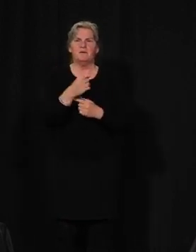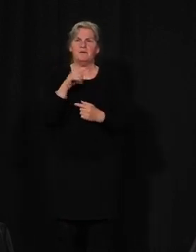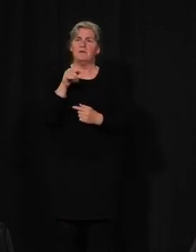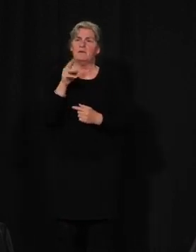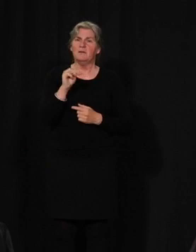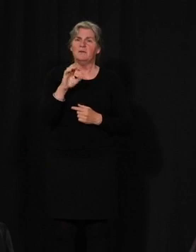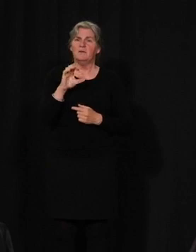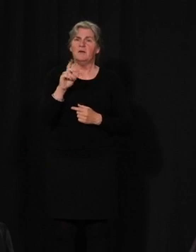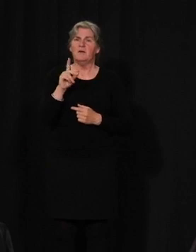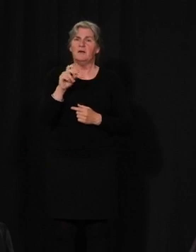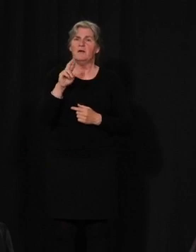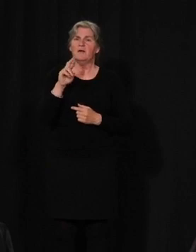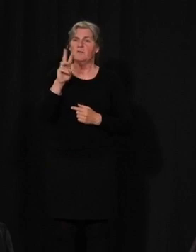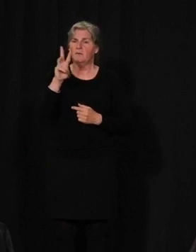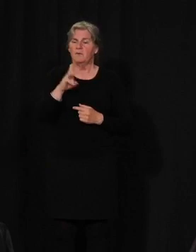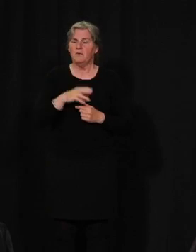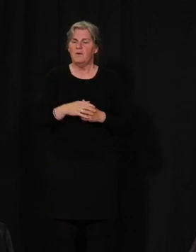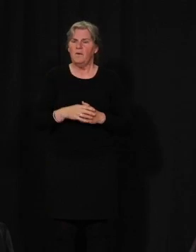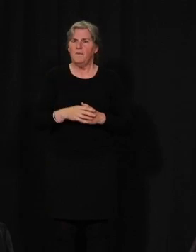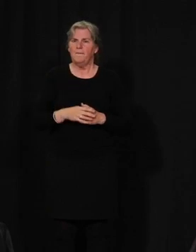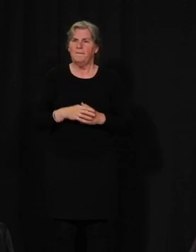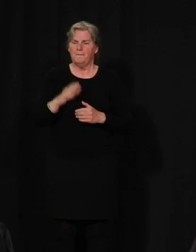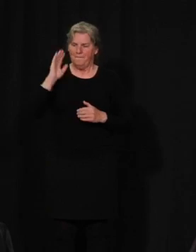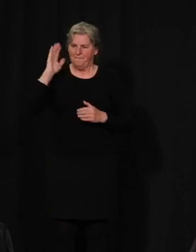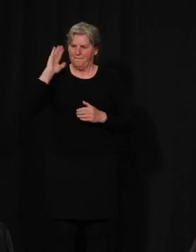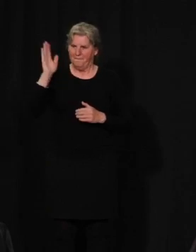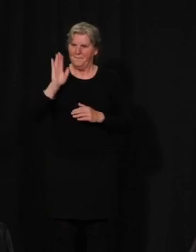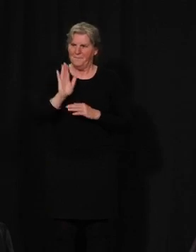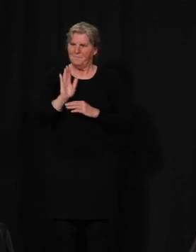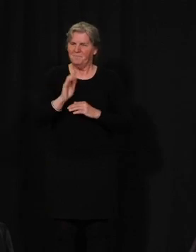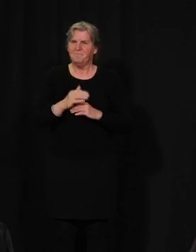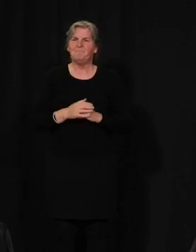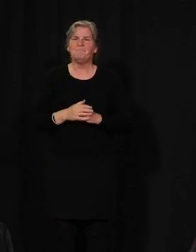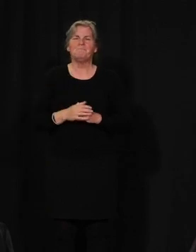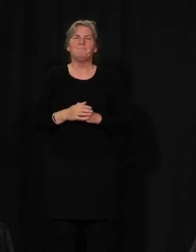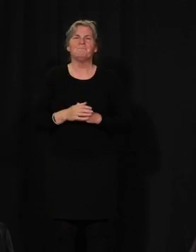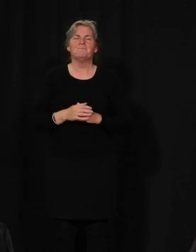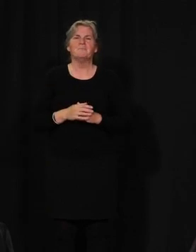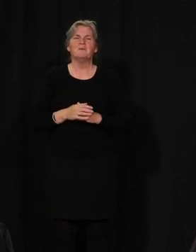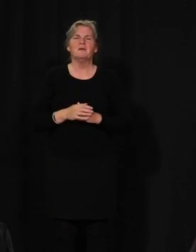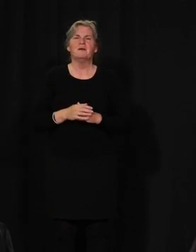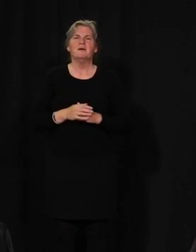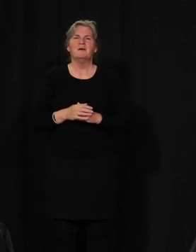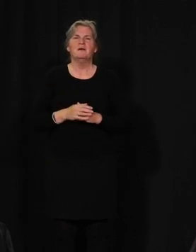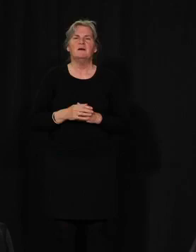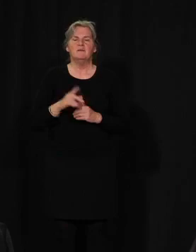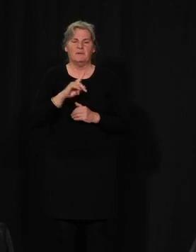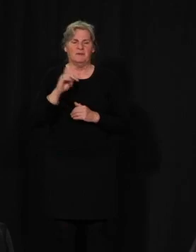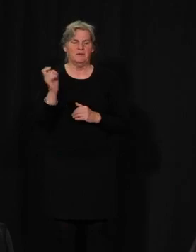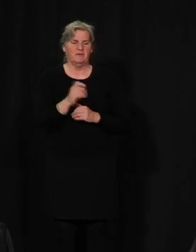Tim, CKRW? Reporter: Hello. Good afternoon. My first question is for Dr Hanley.